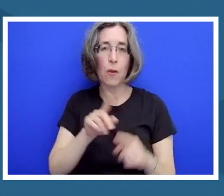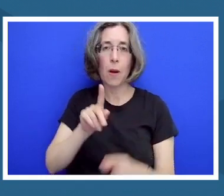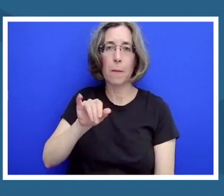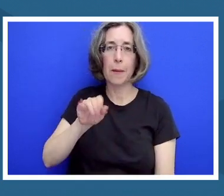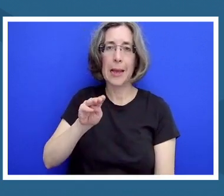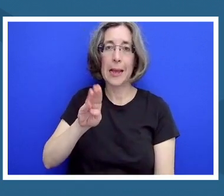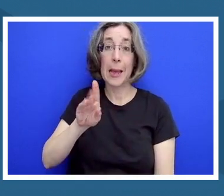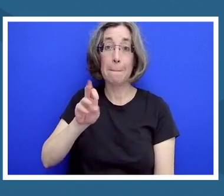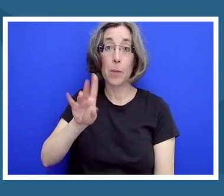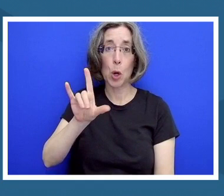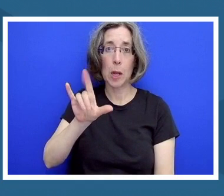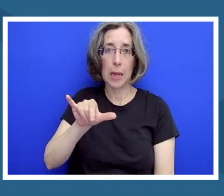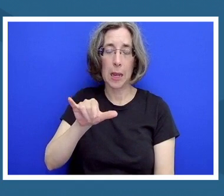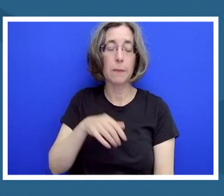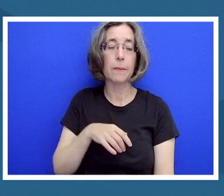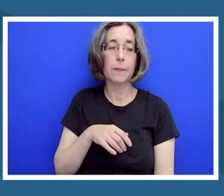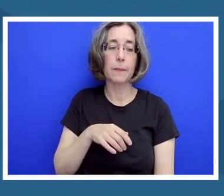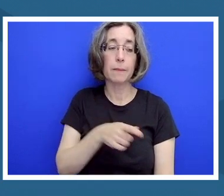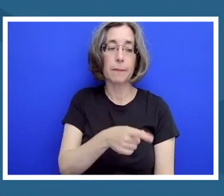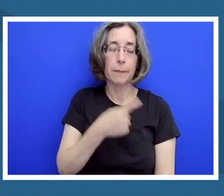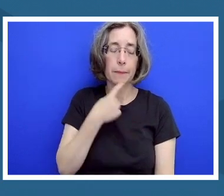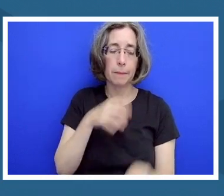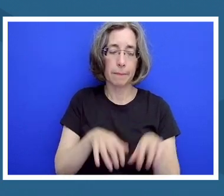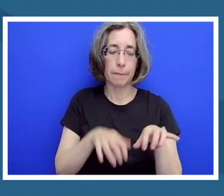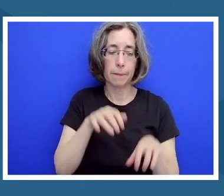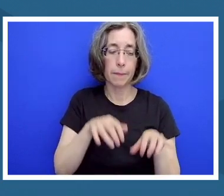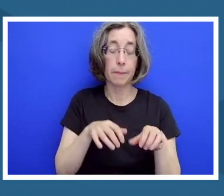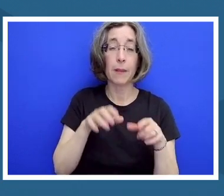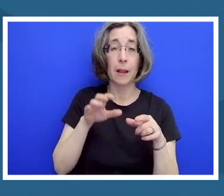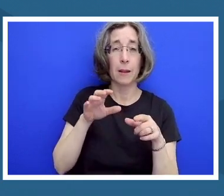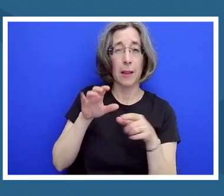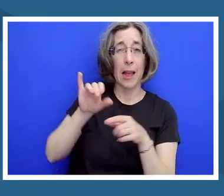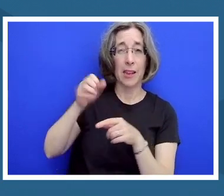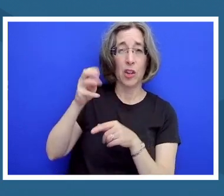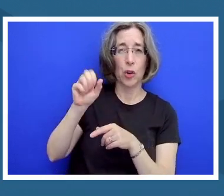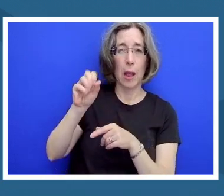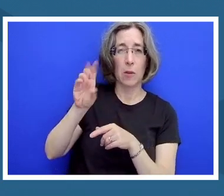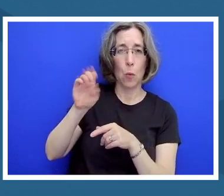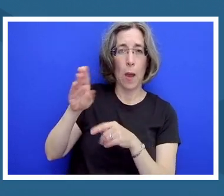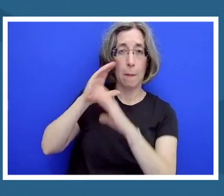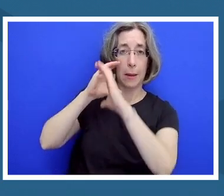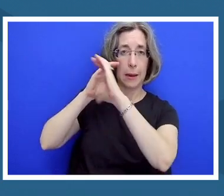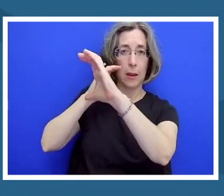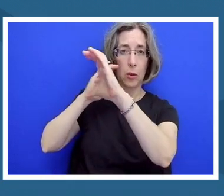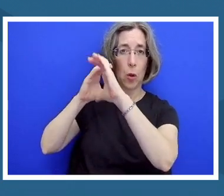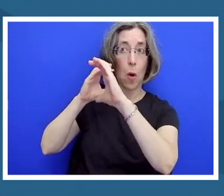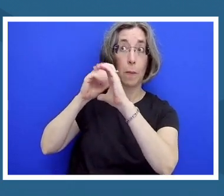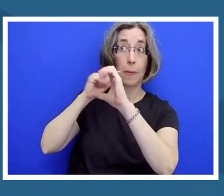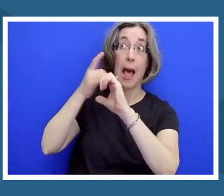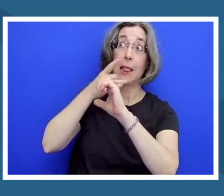we're seeing from the james webb space telescope is from years ago